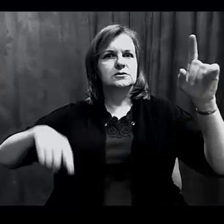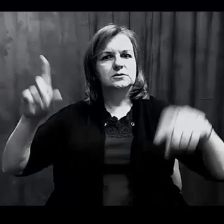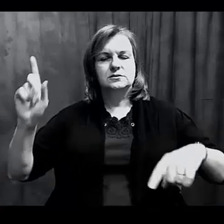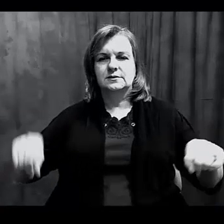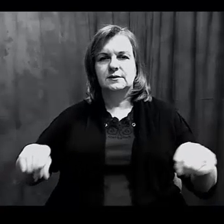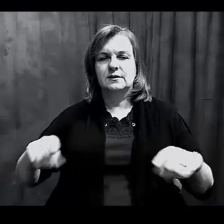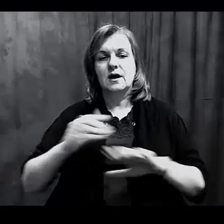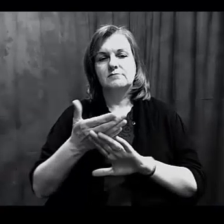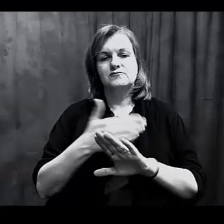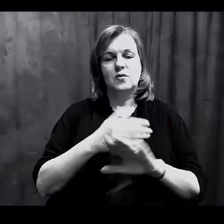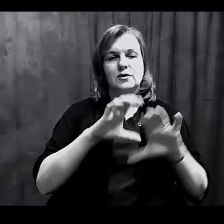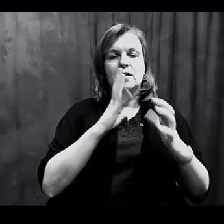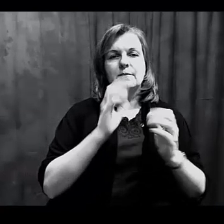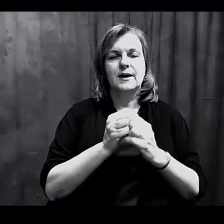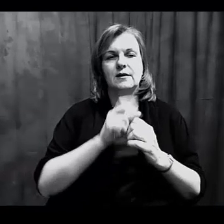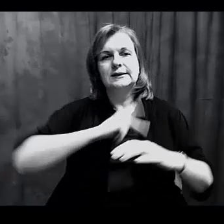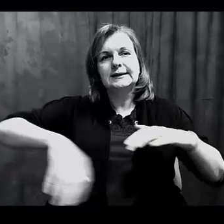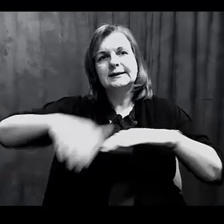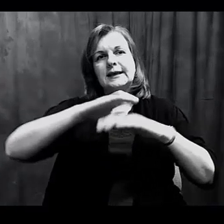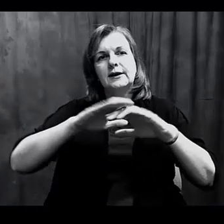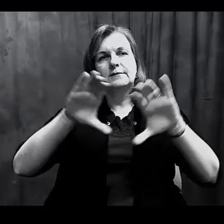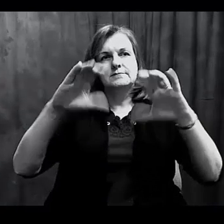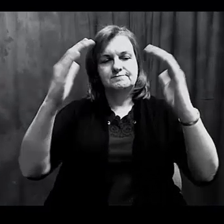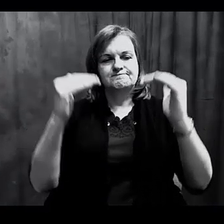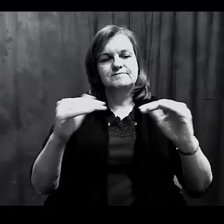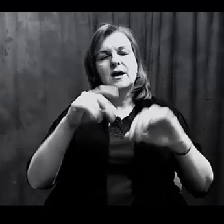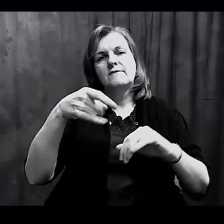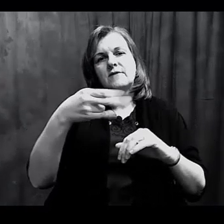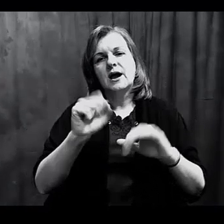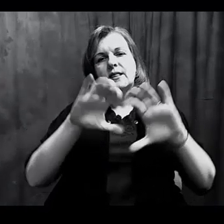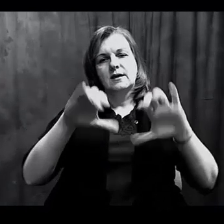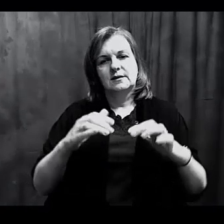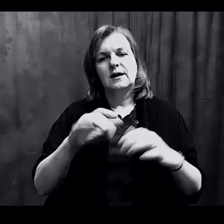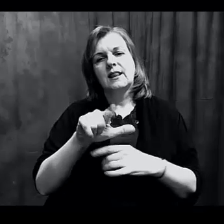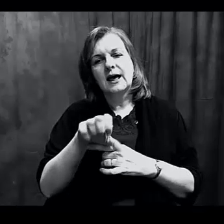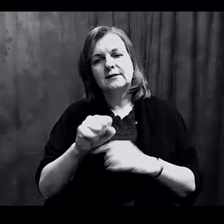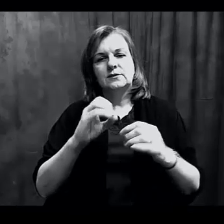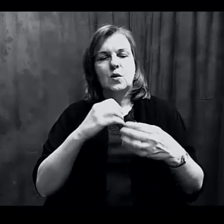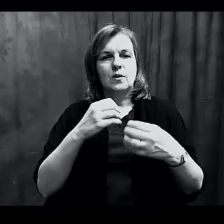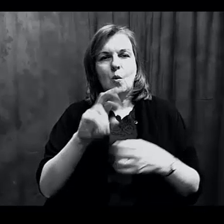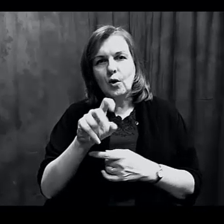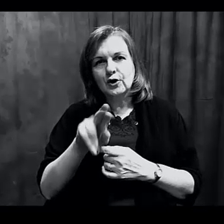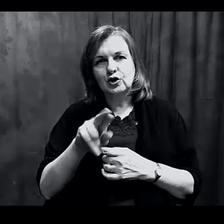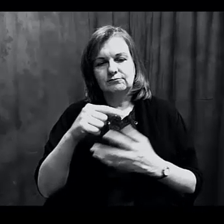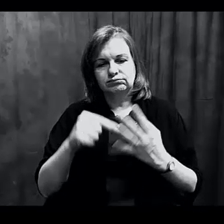when we look at Phylum Arthropoda - we have huge diversity